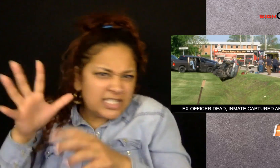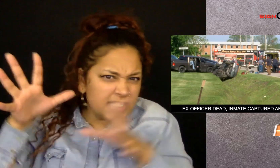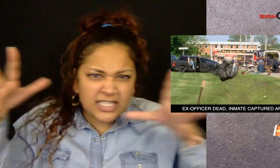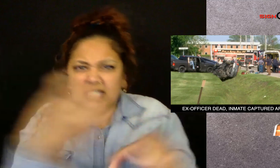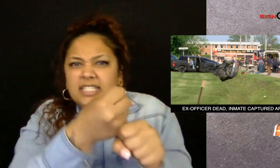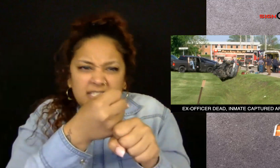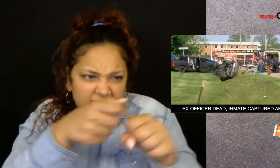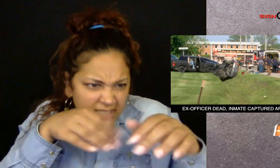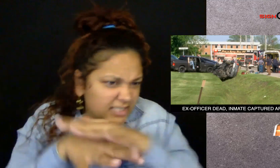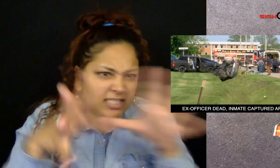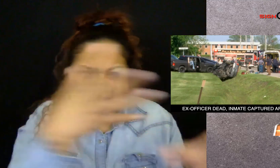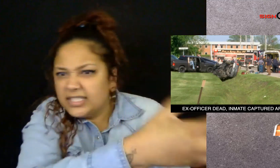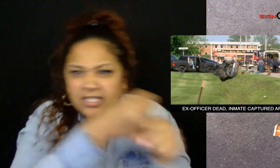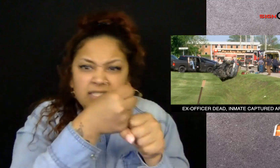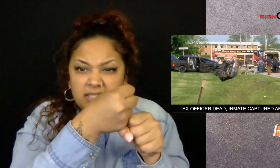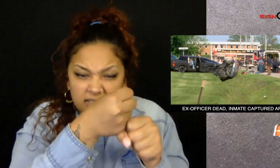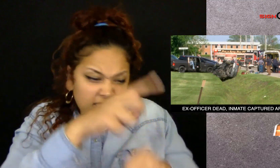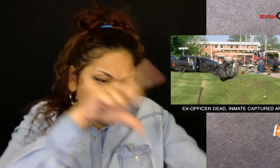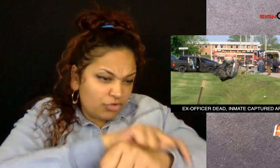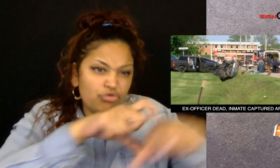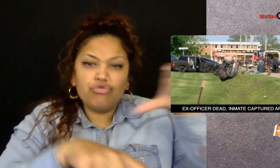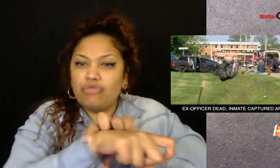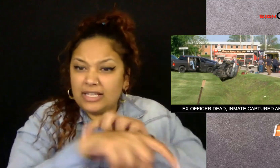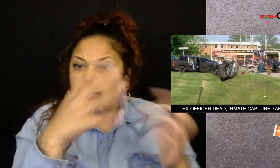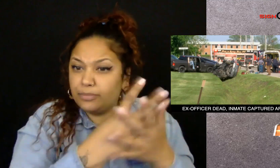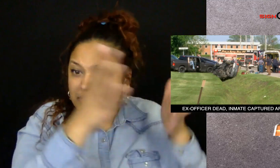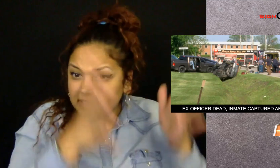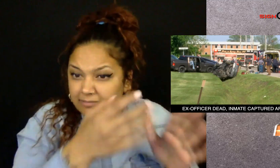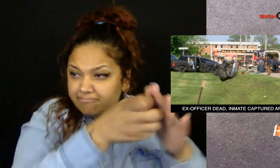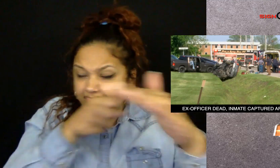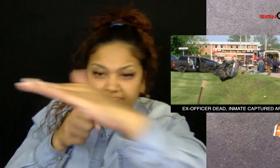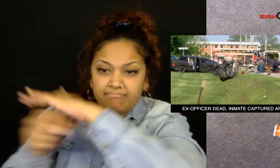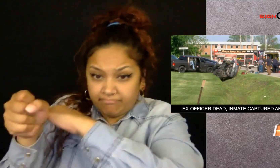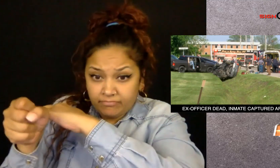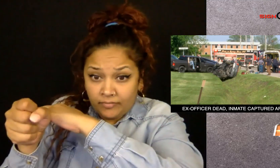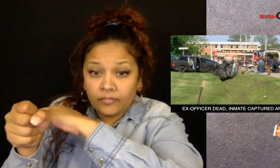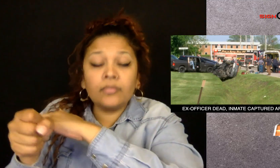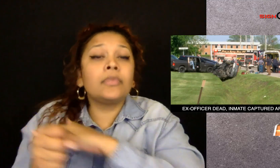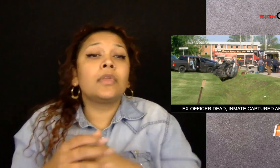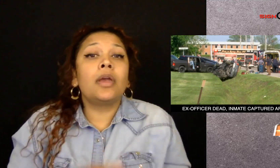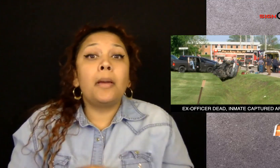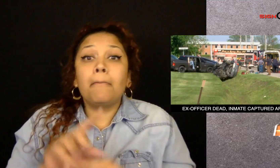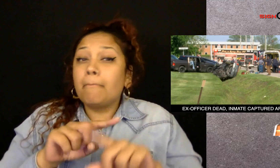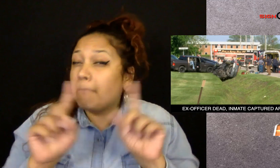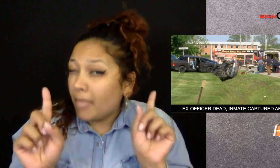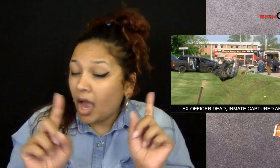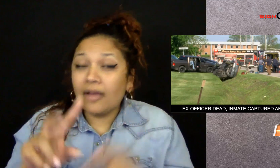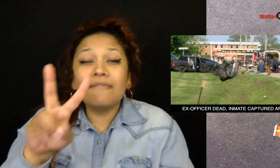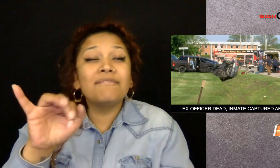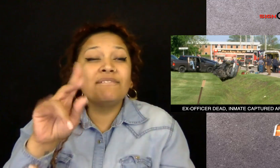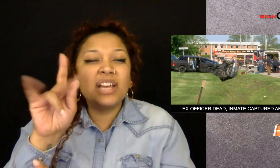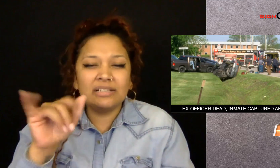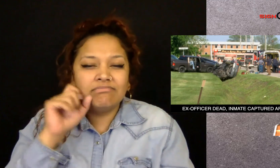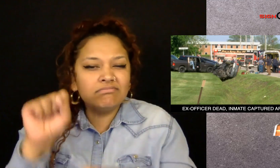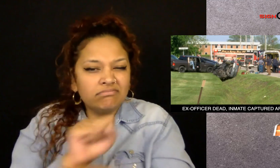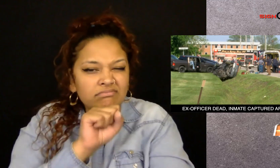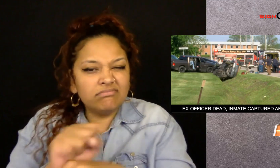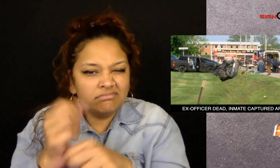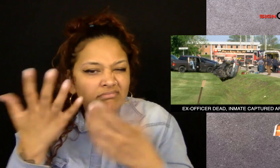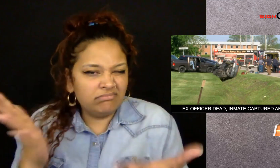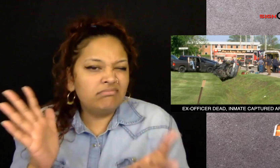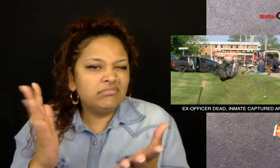when authorities approached the car Casey was taken into custody but Vicky was dead